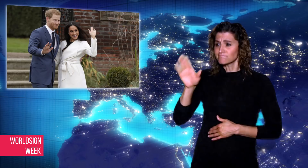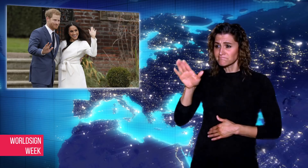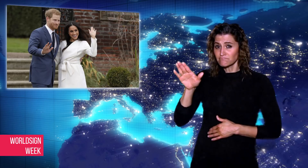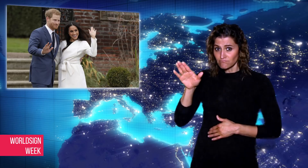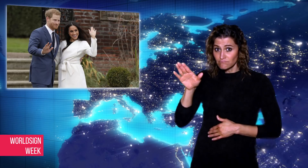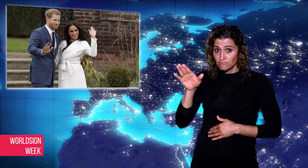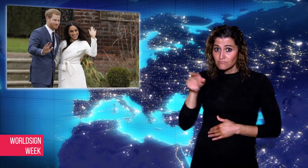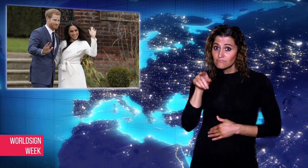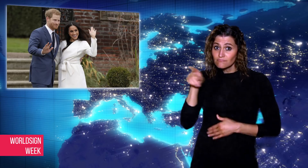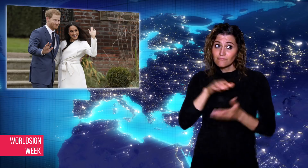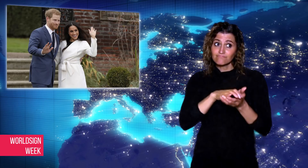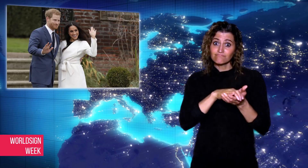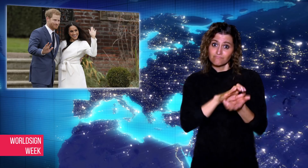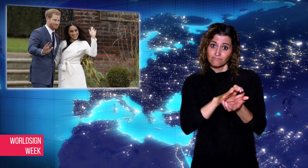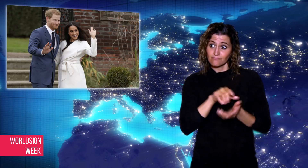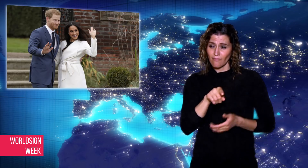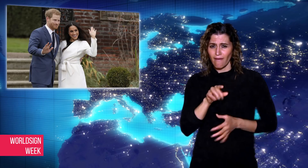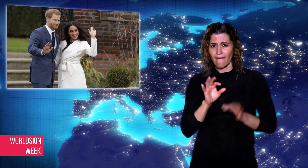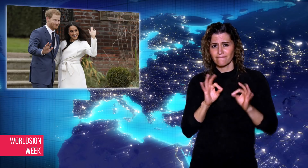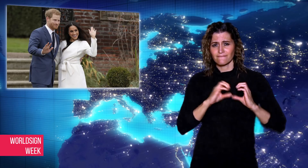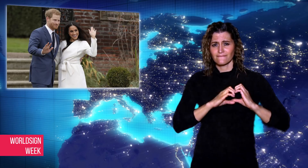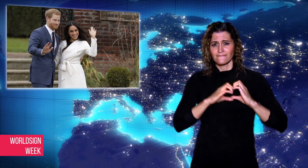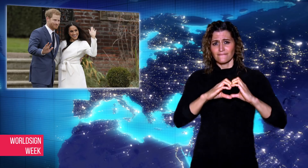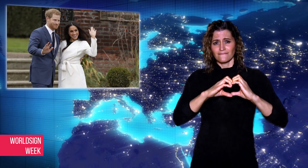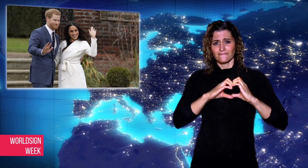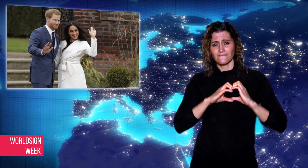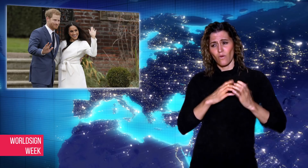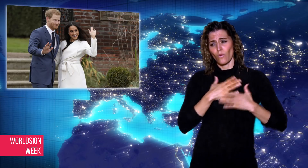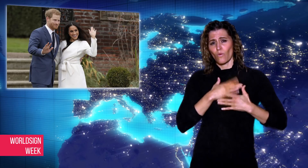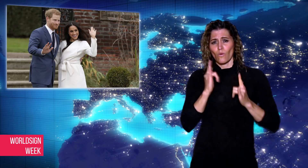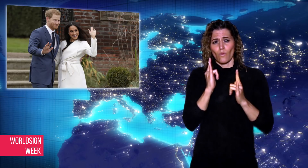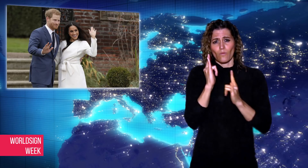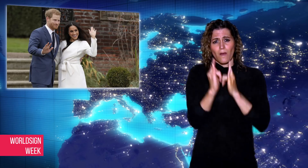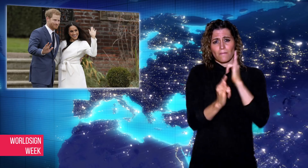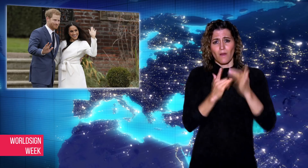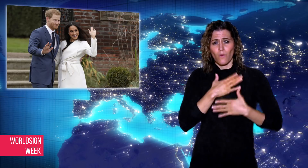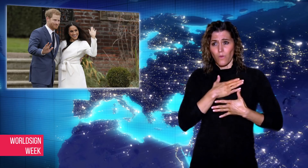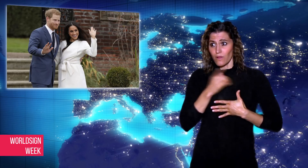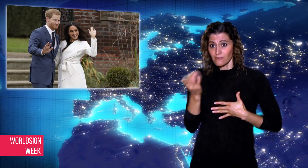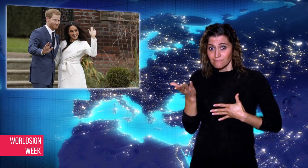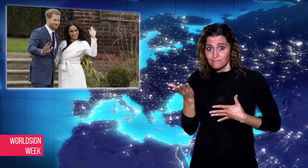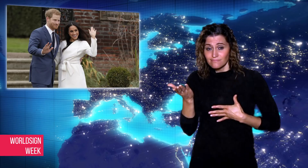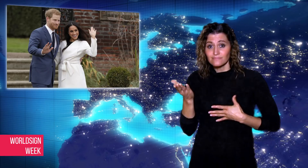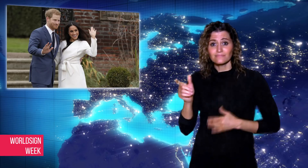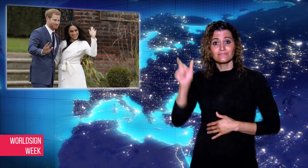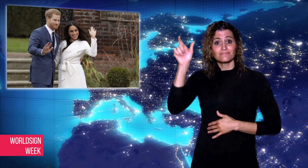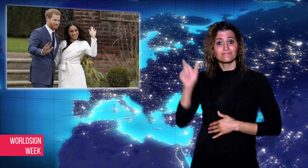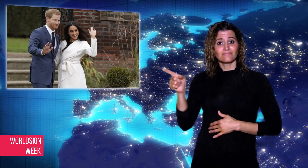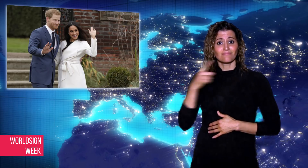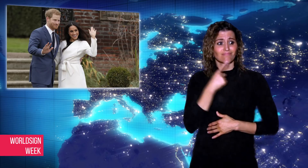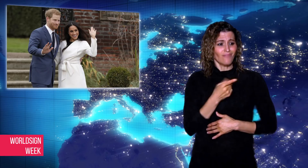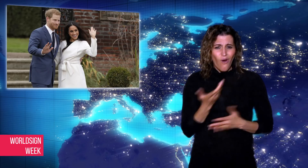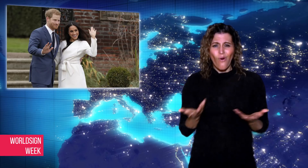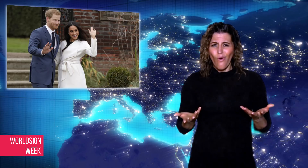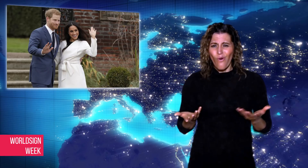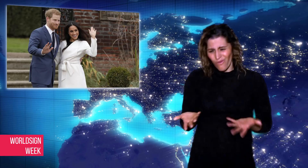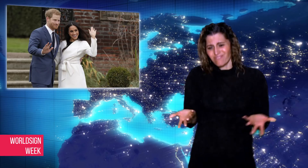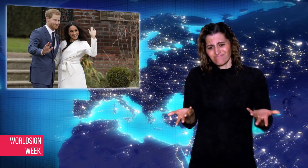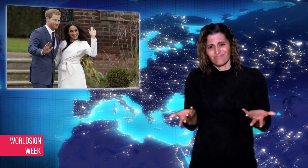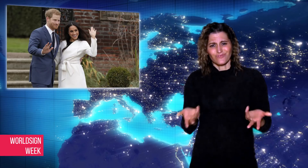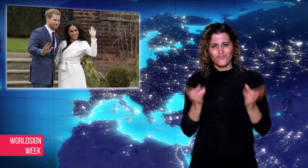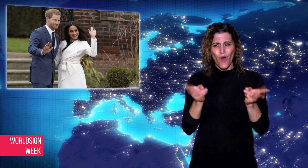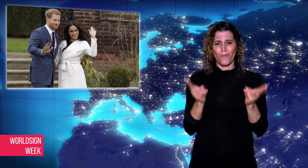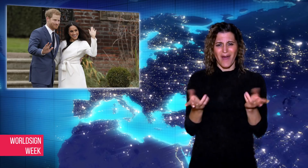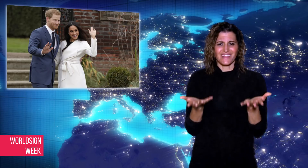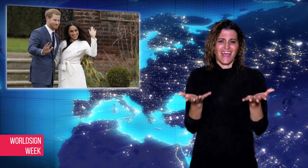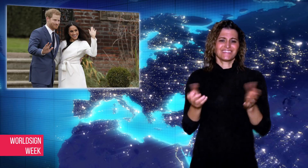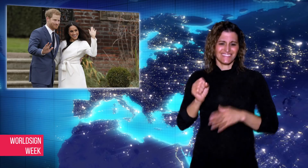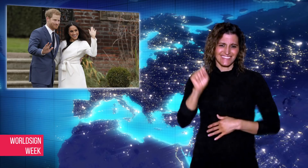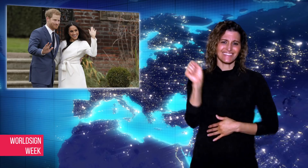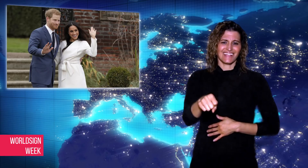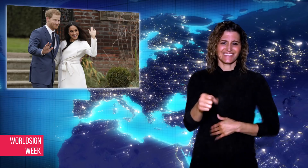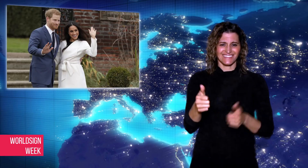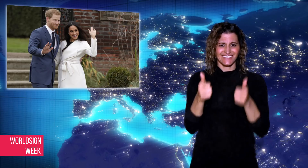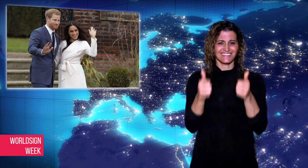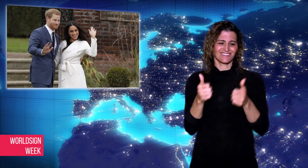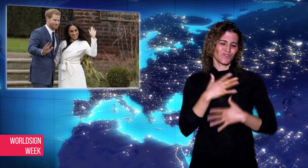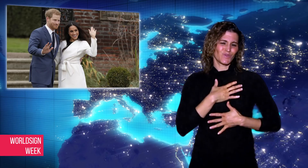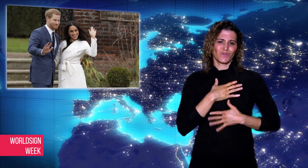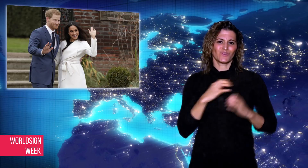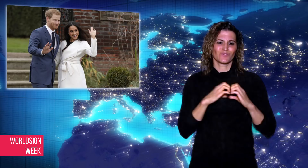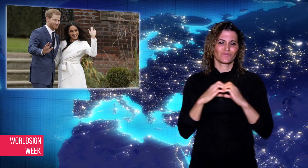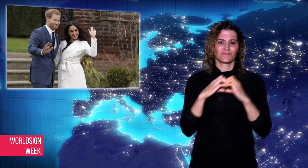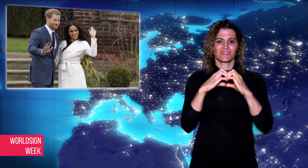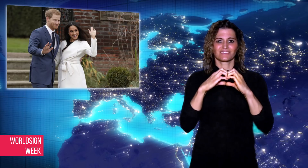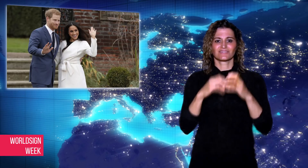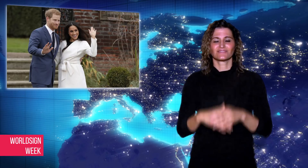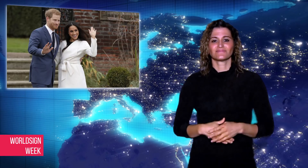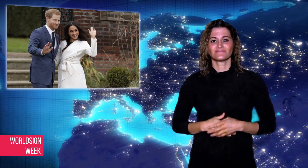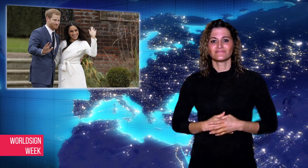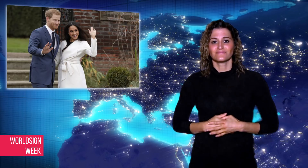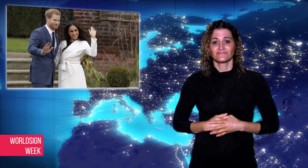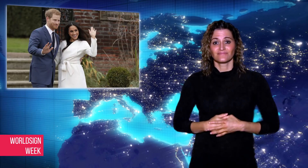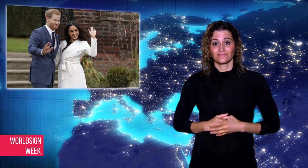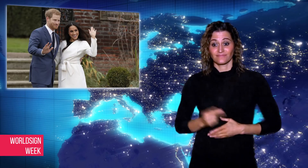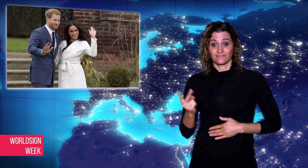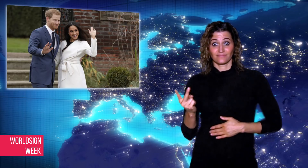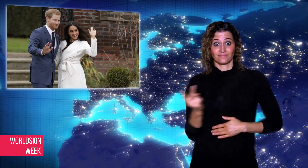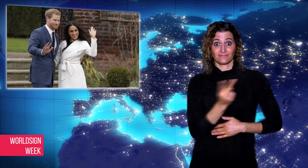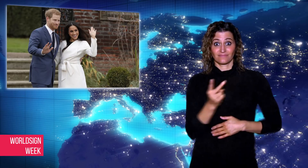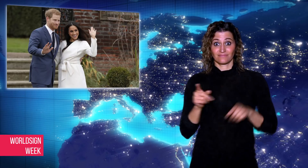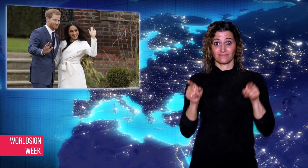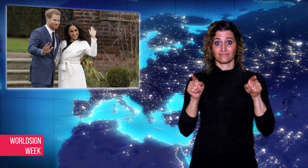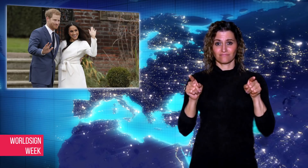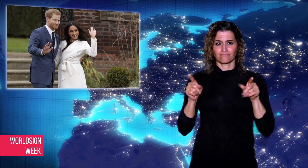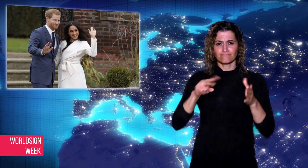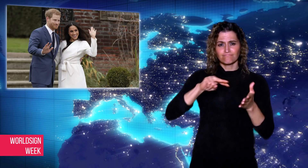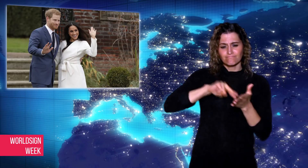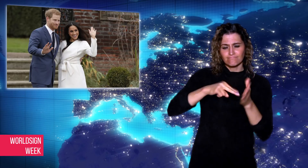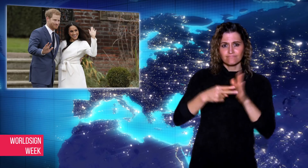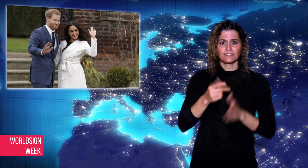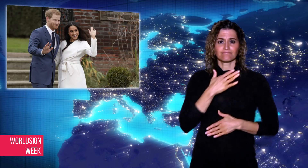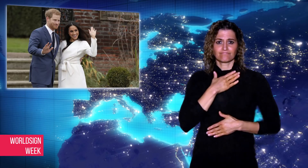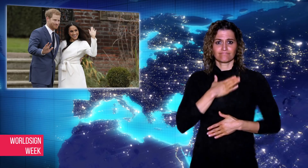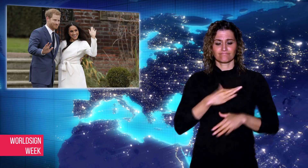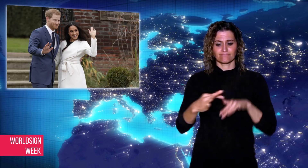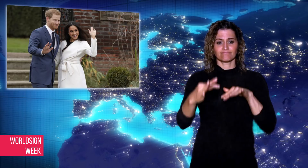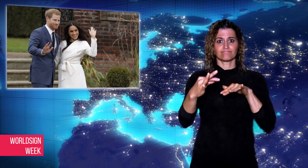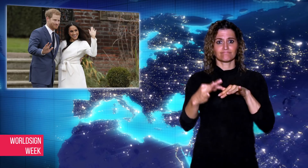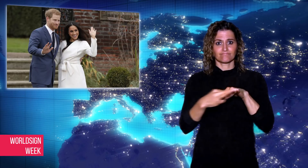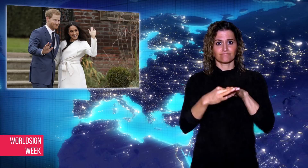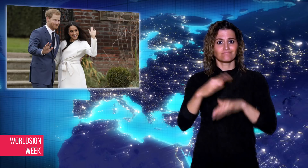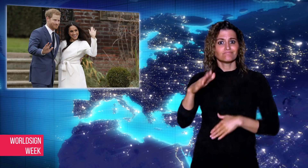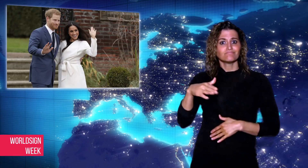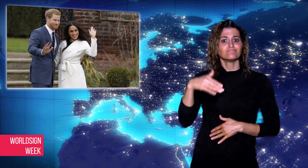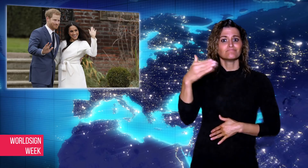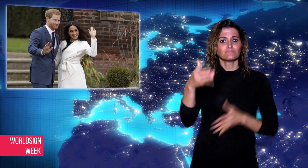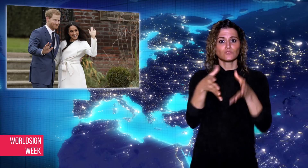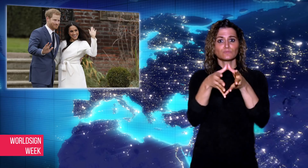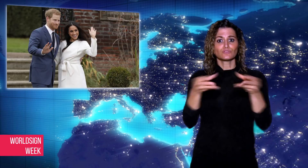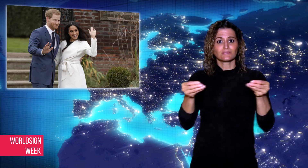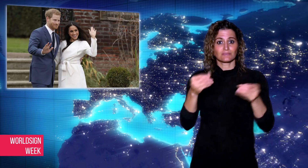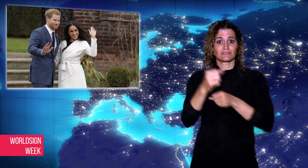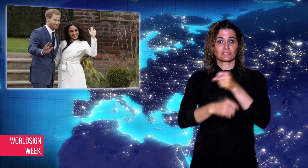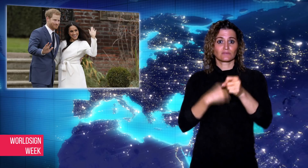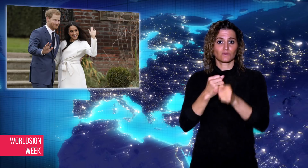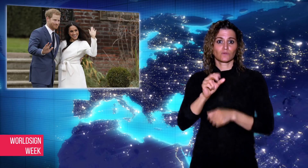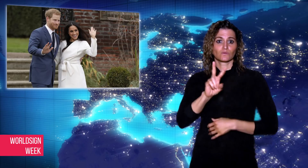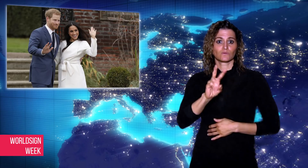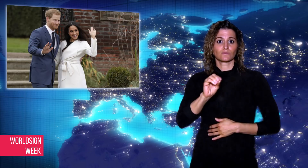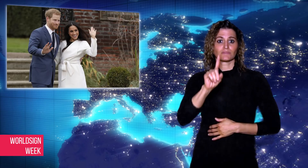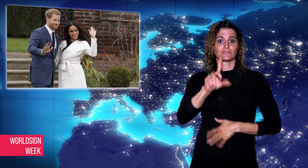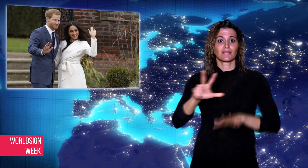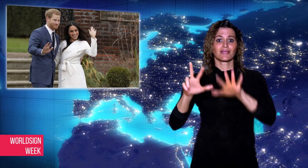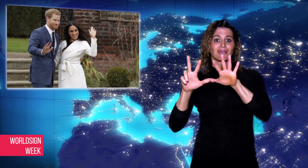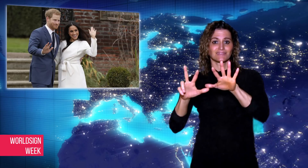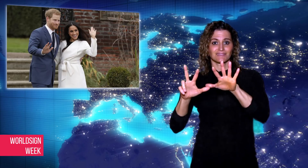in spring of 2018.